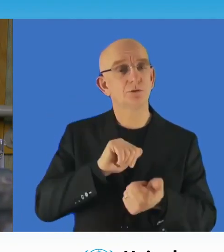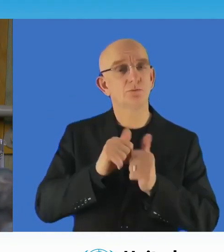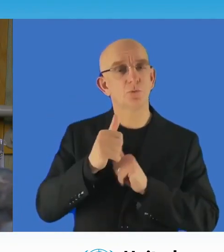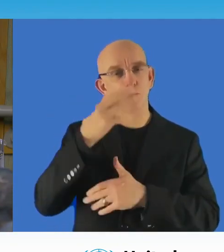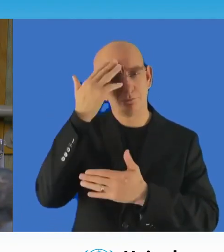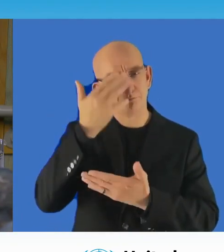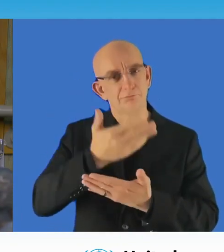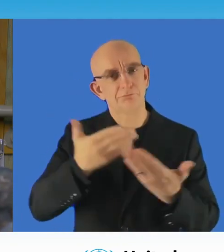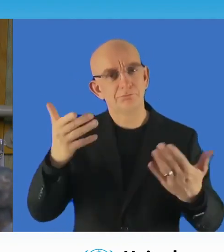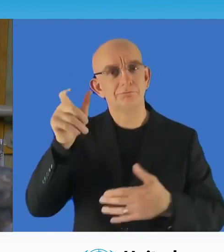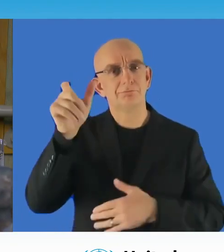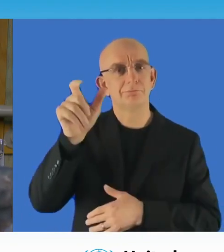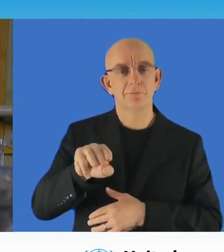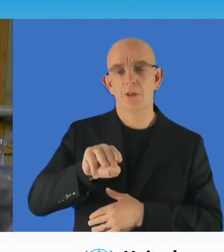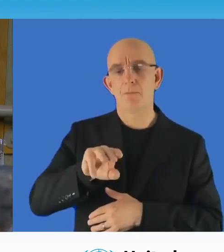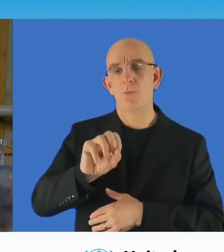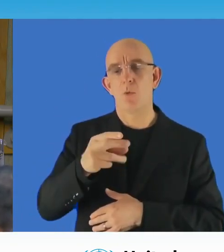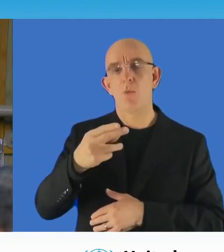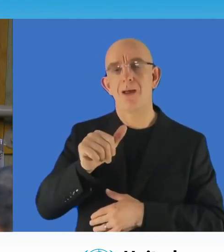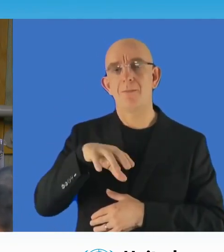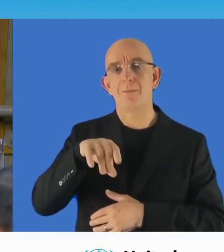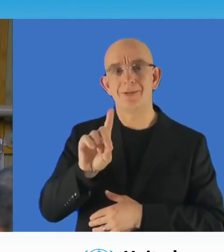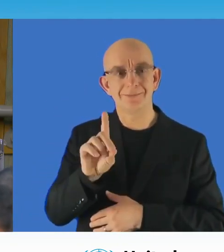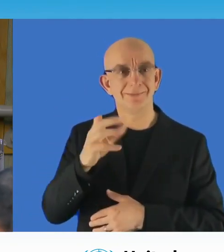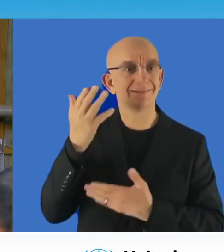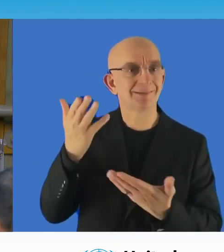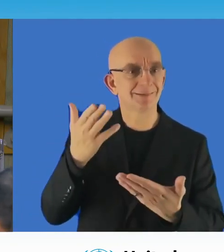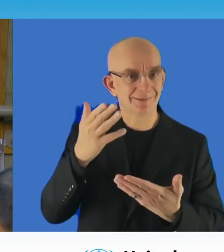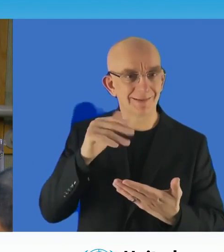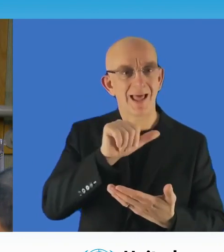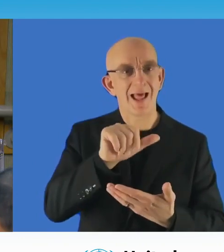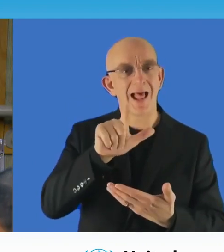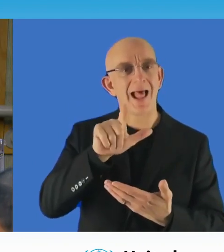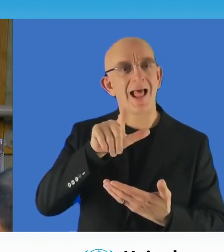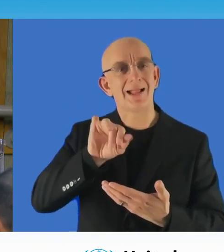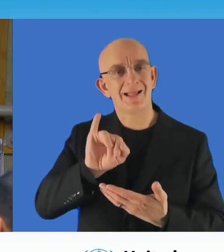as a vice chair of the bureau it has been a great privilege during the last two years to work under